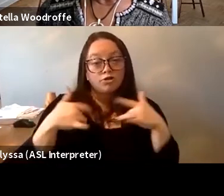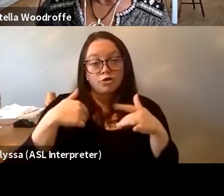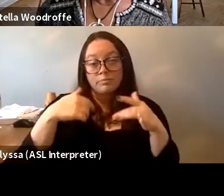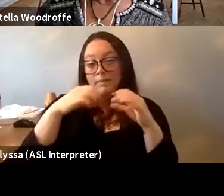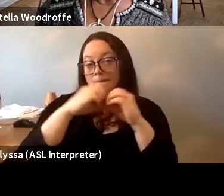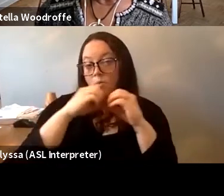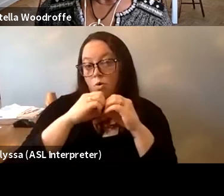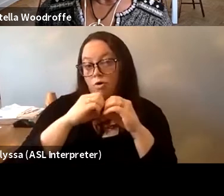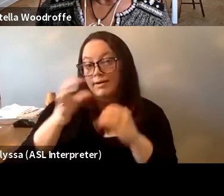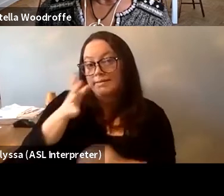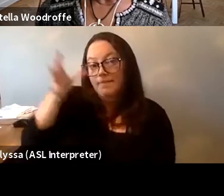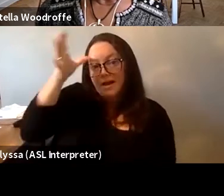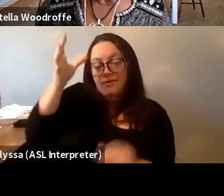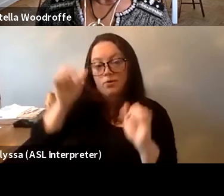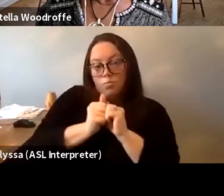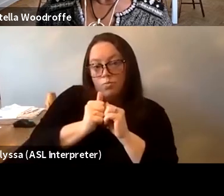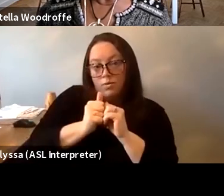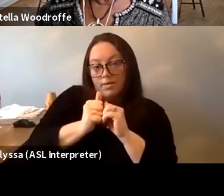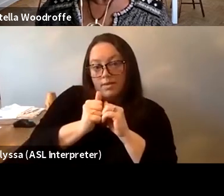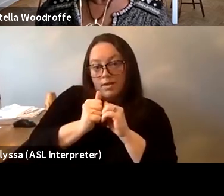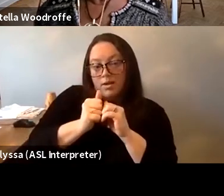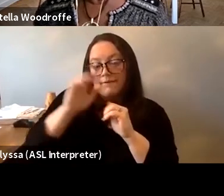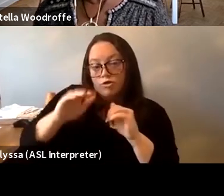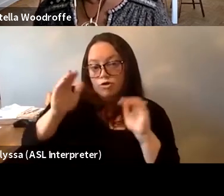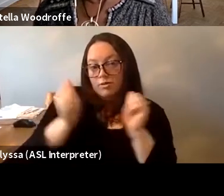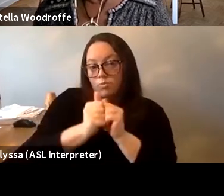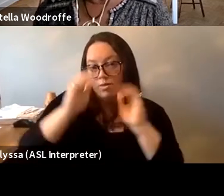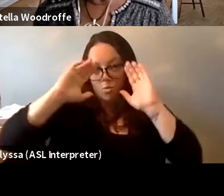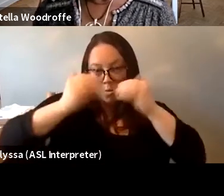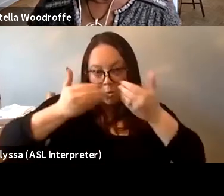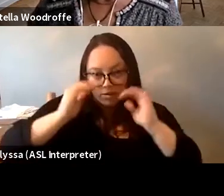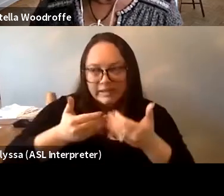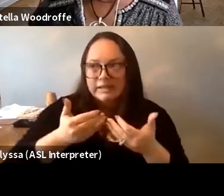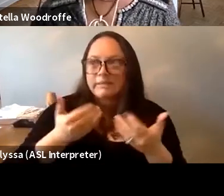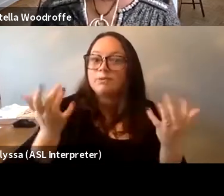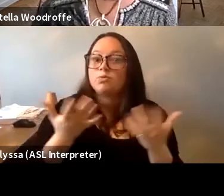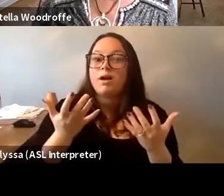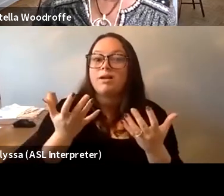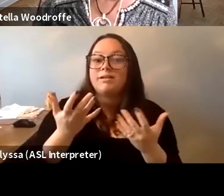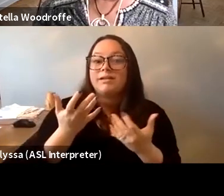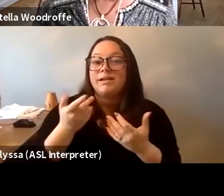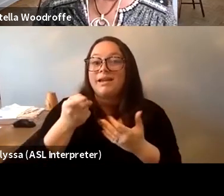driving and having autonomy and being without me, it puts the